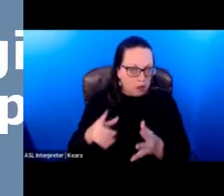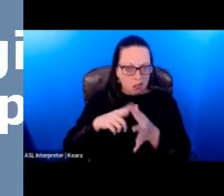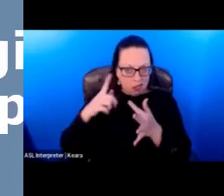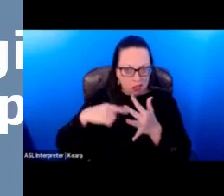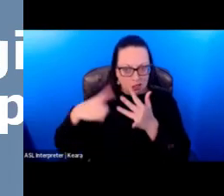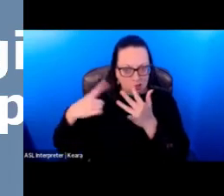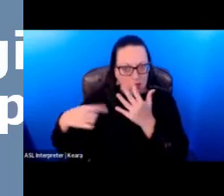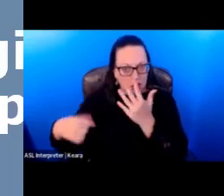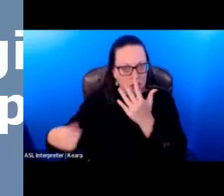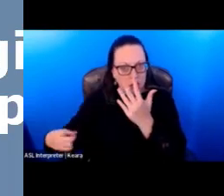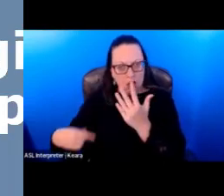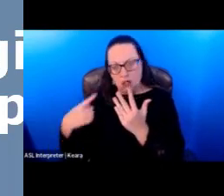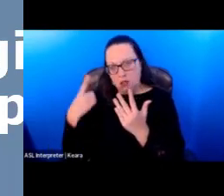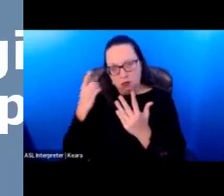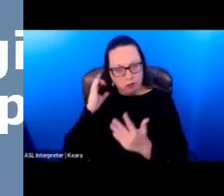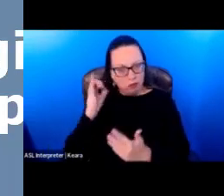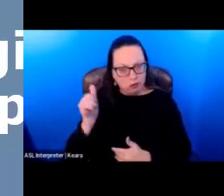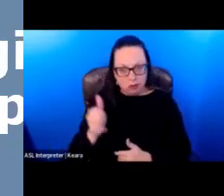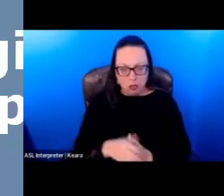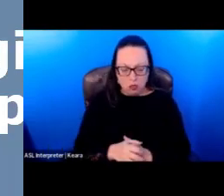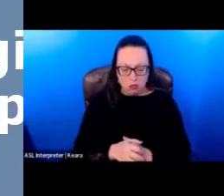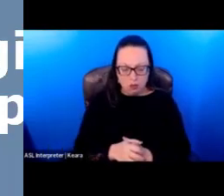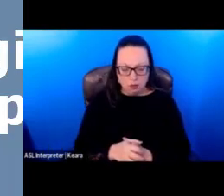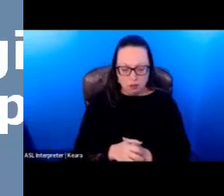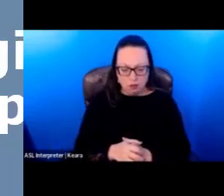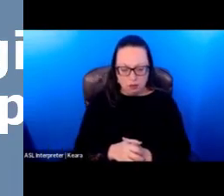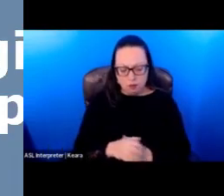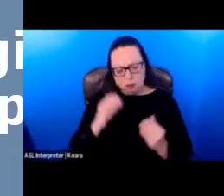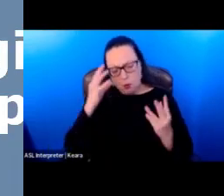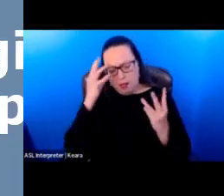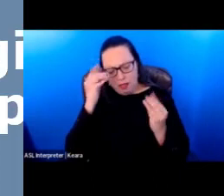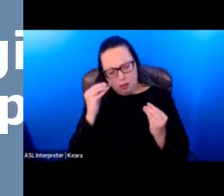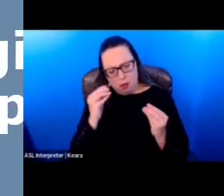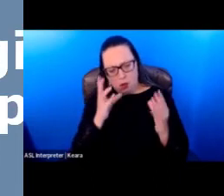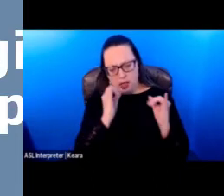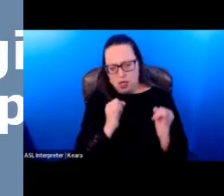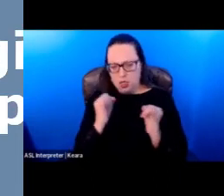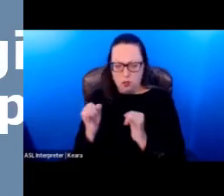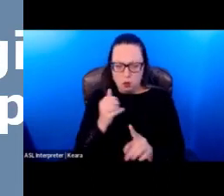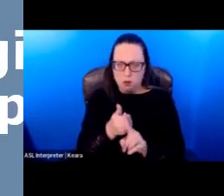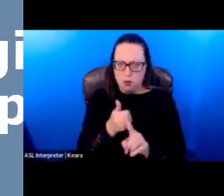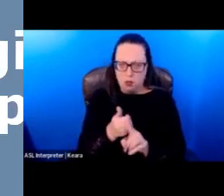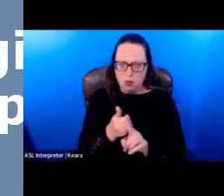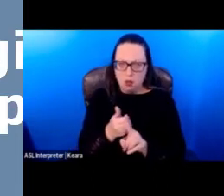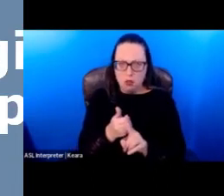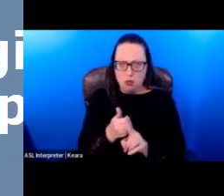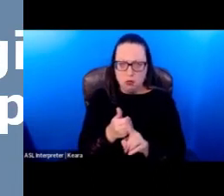addressing brain injury. For example, brain injury waivers, support groups mentorship